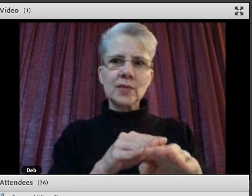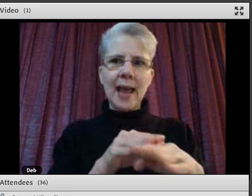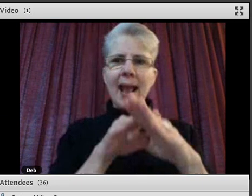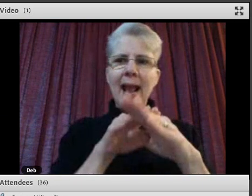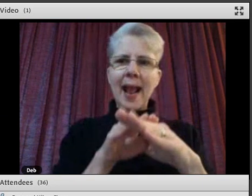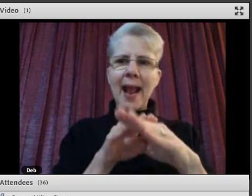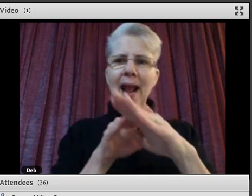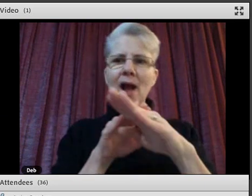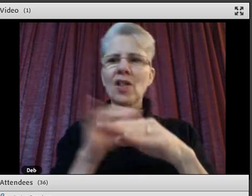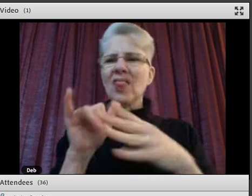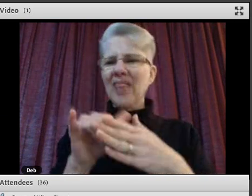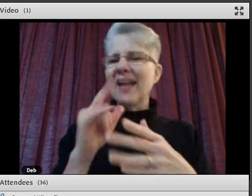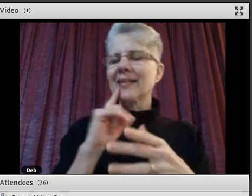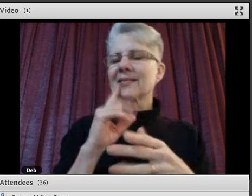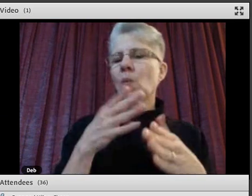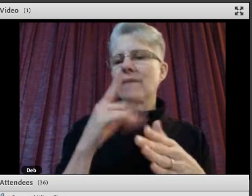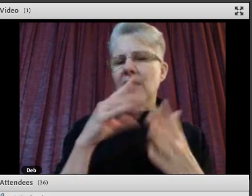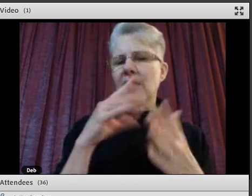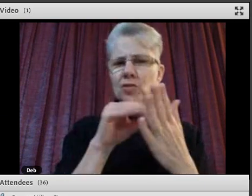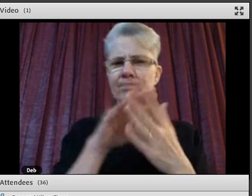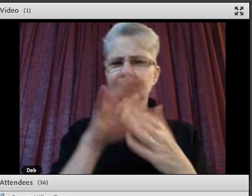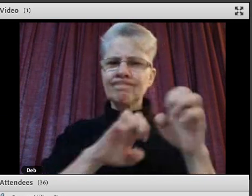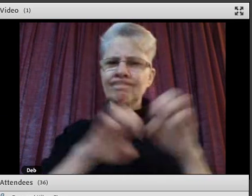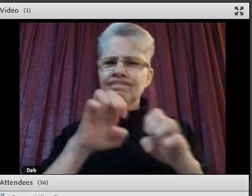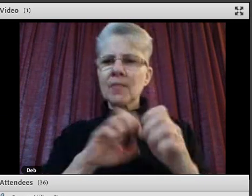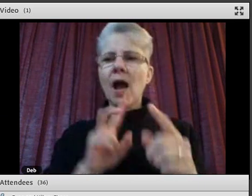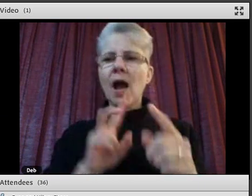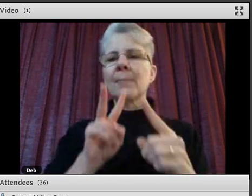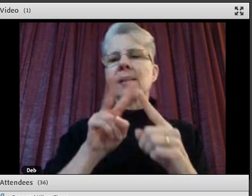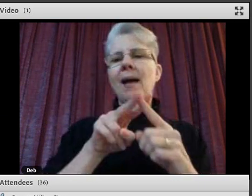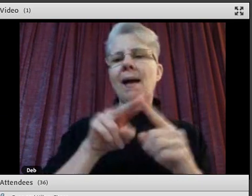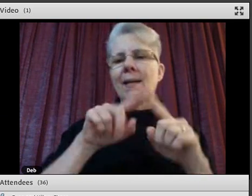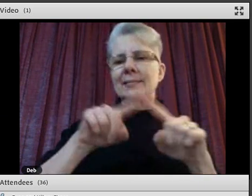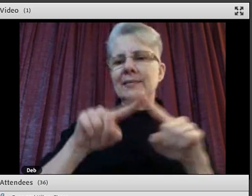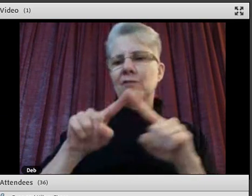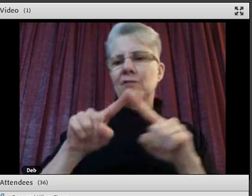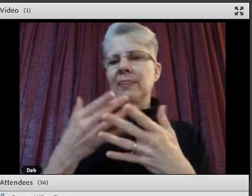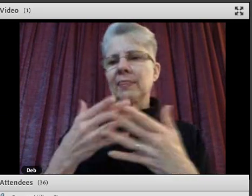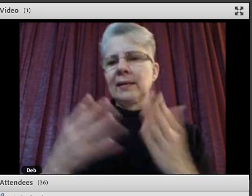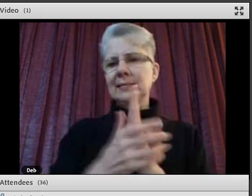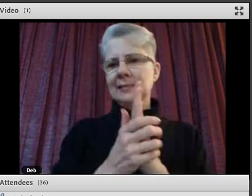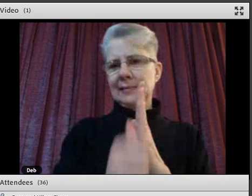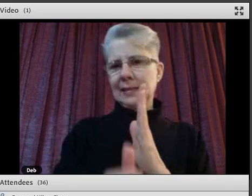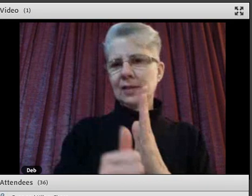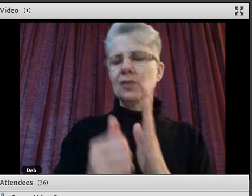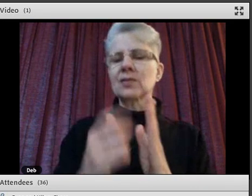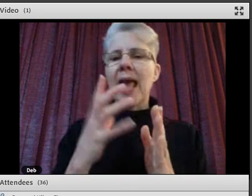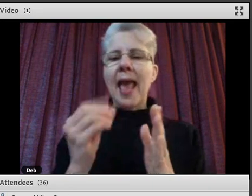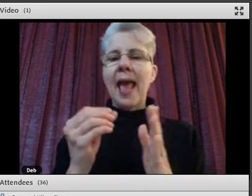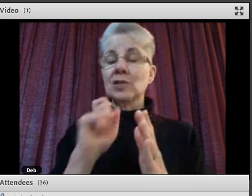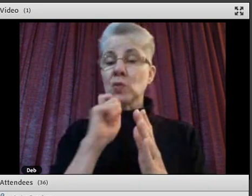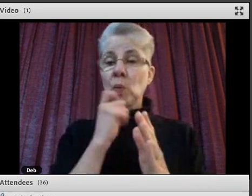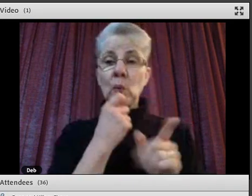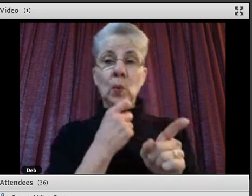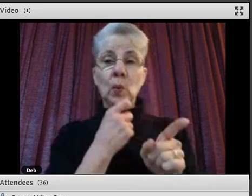and how to get things to slow down. It's a way for them to have to apply different thinking skills.